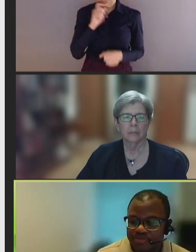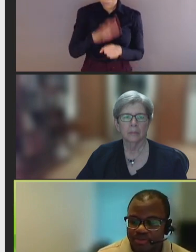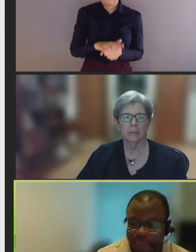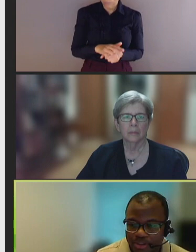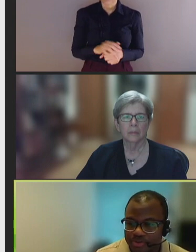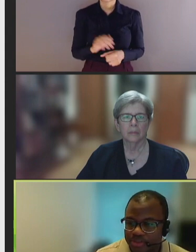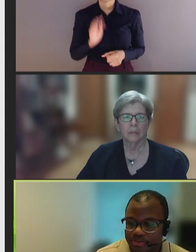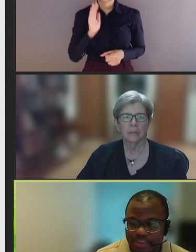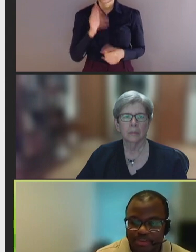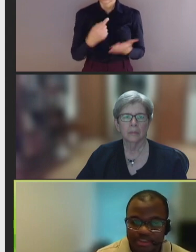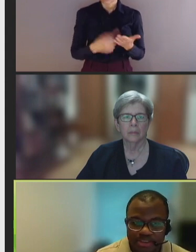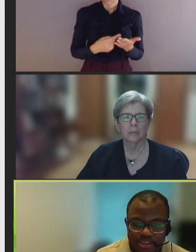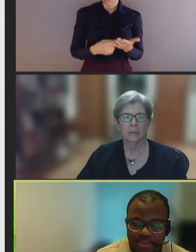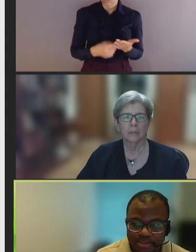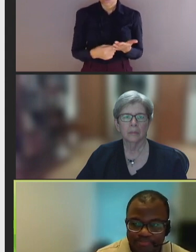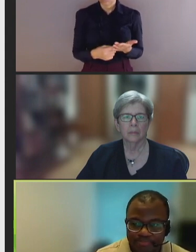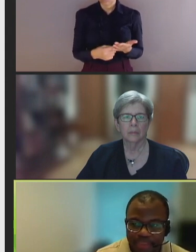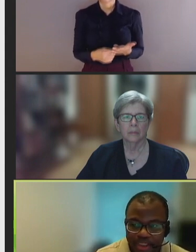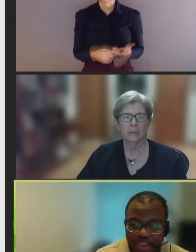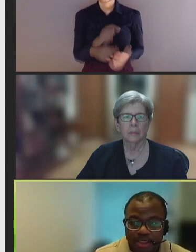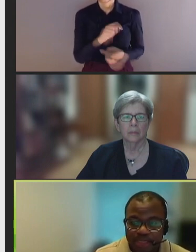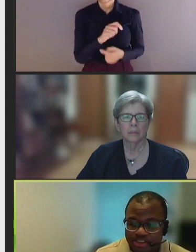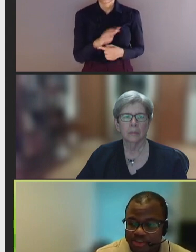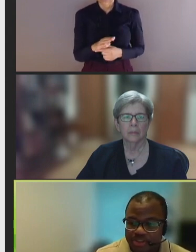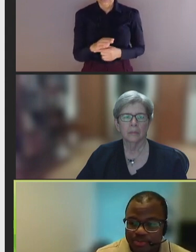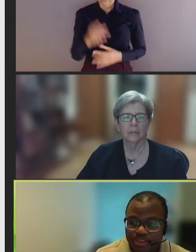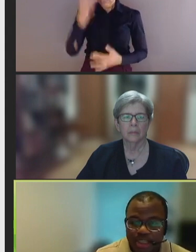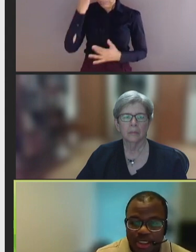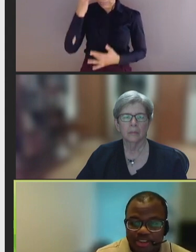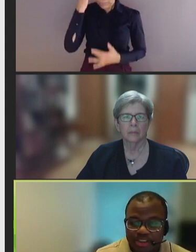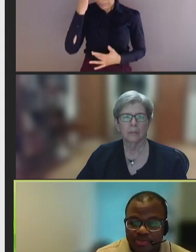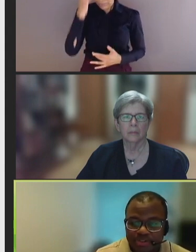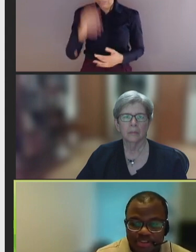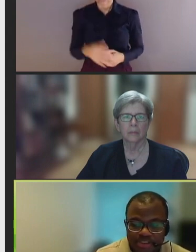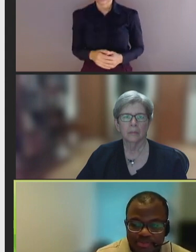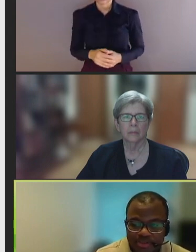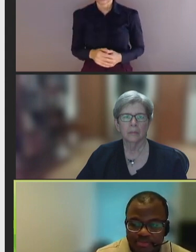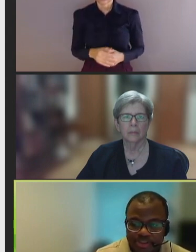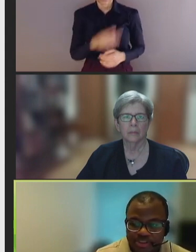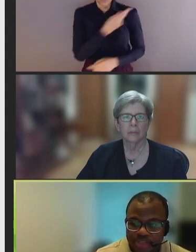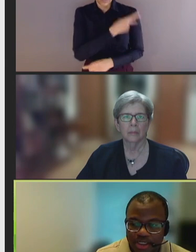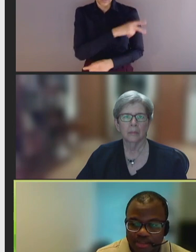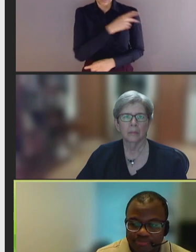tuberculosis or TB disease. Patients with TB commonly experience symptoms such as cough,